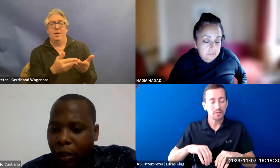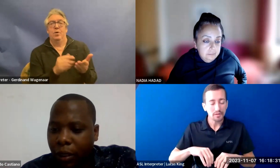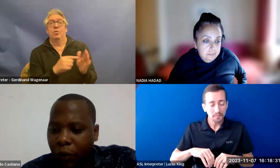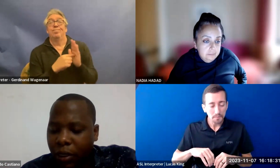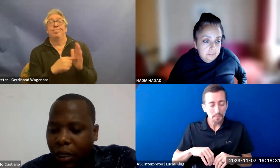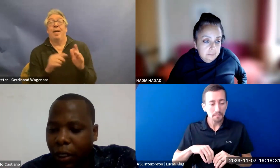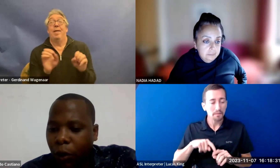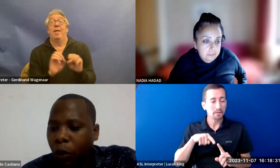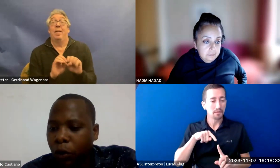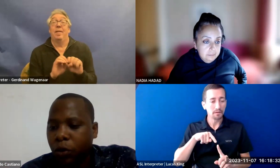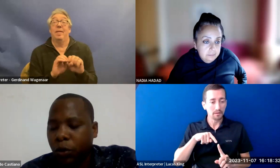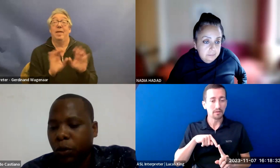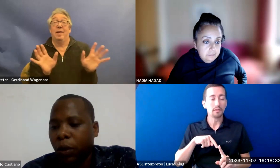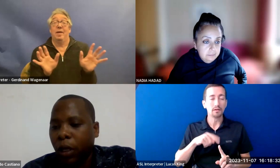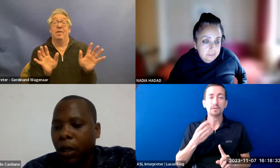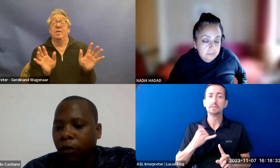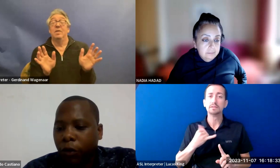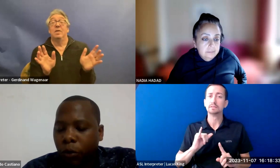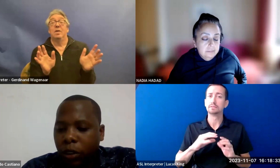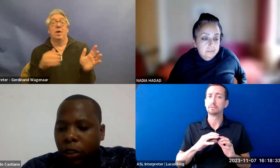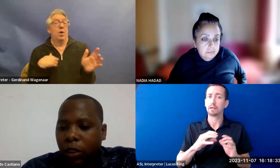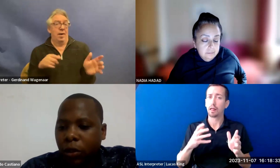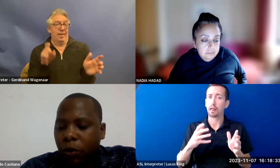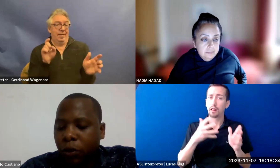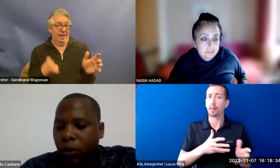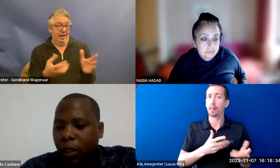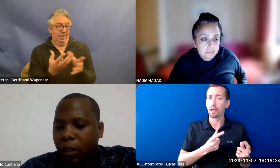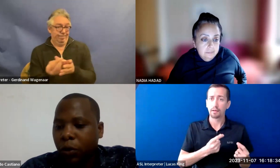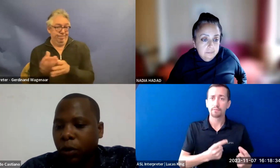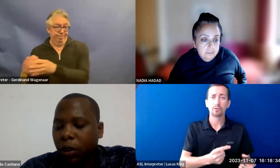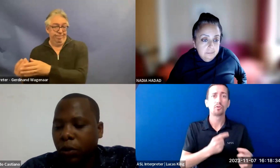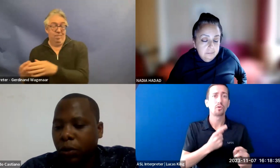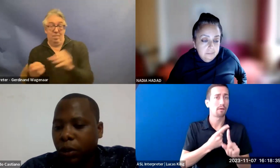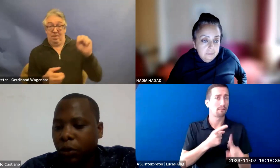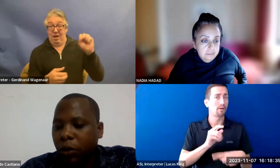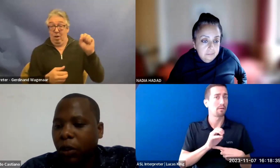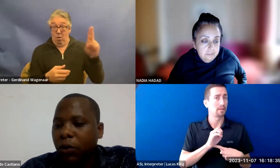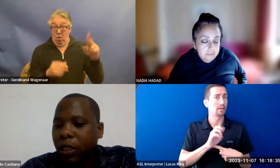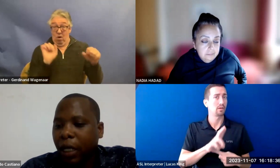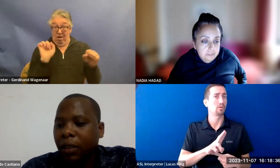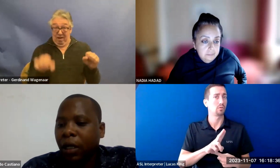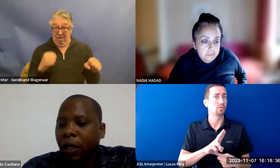there was still a lot to do from the EU side